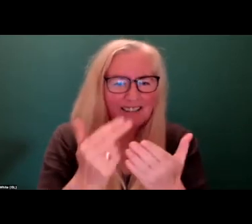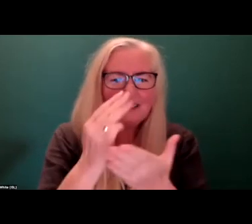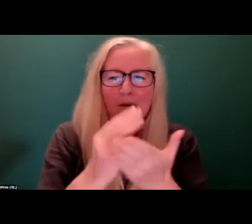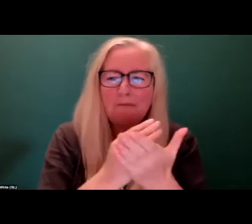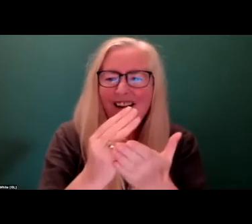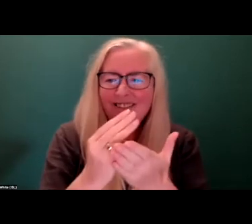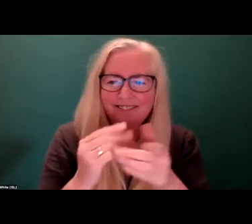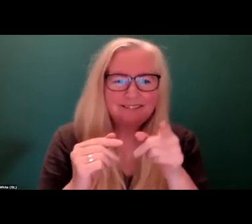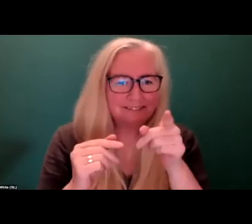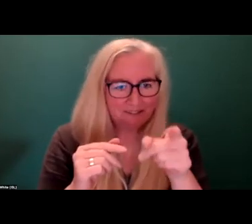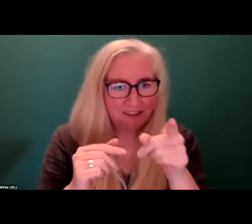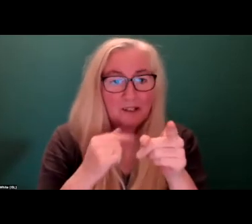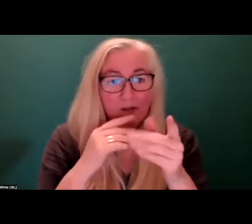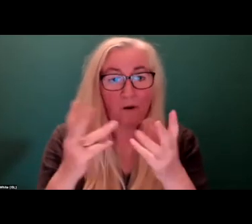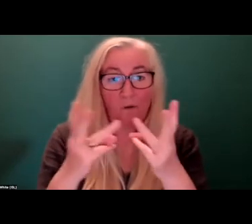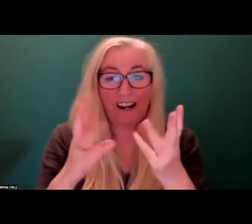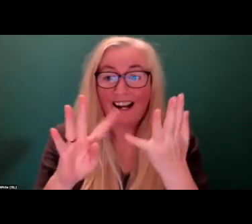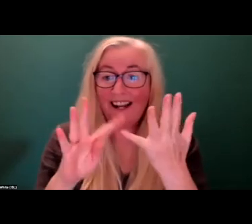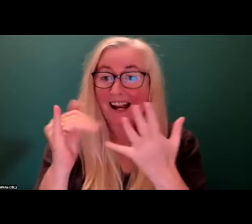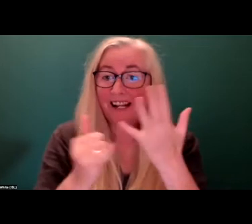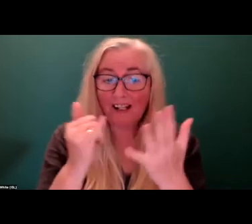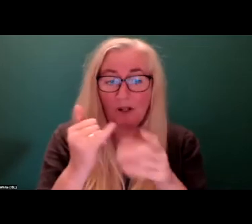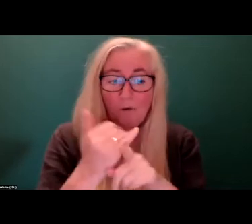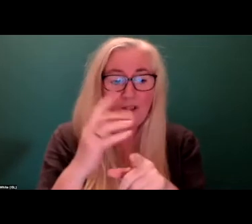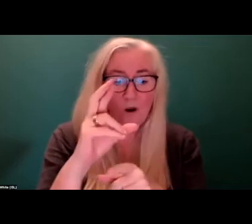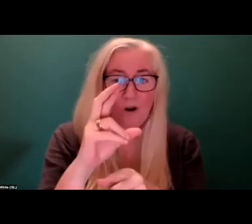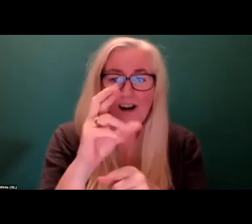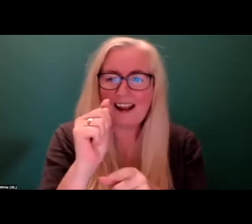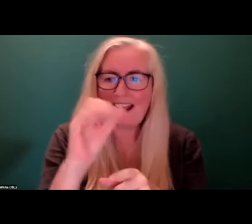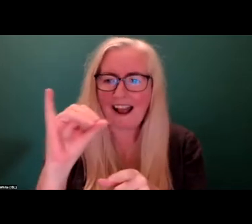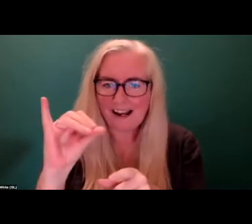And as part of that, the Centre has been working for nine years now with the RIAI